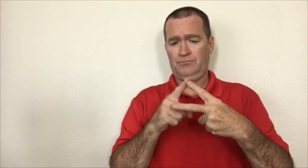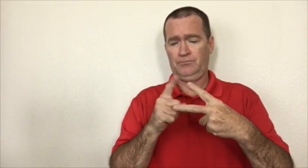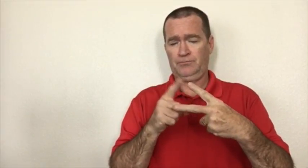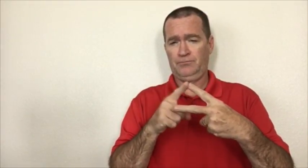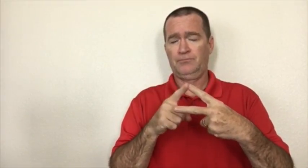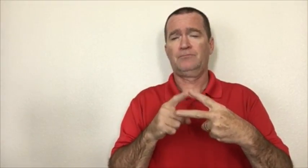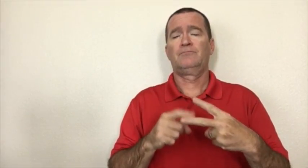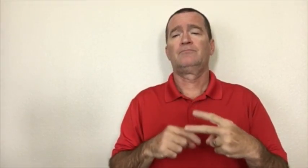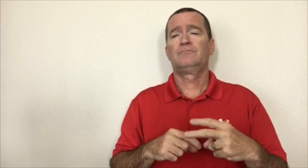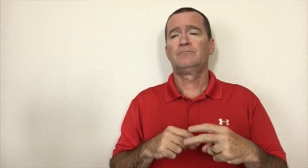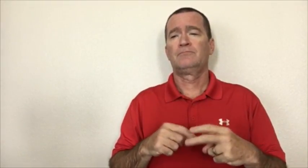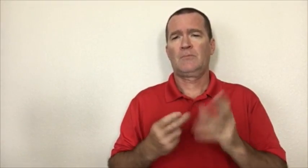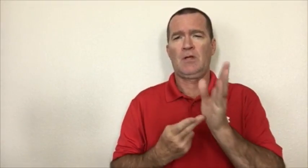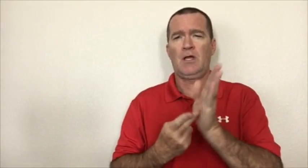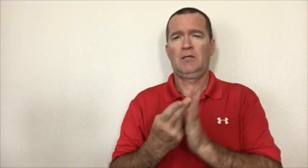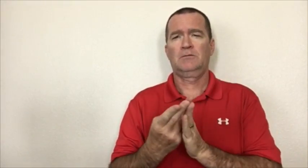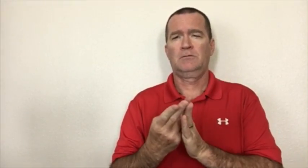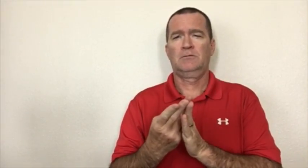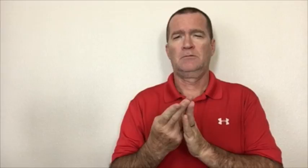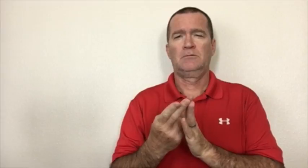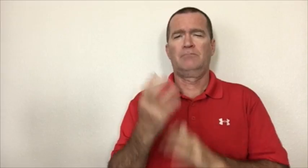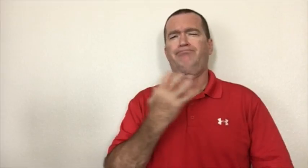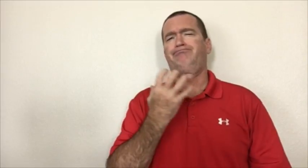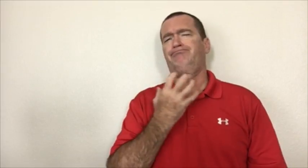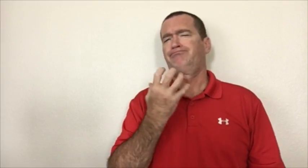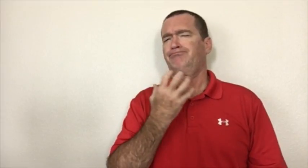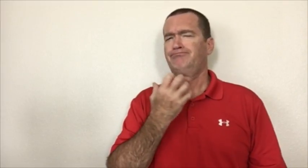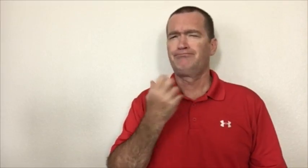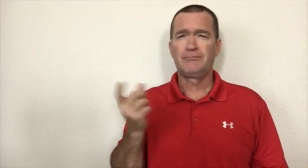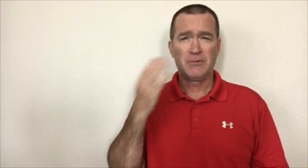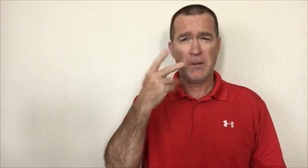very well. But two in particular, integrity being one